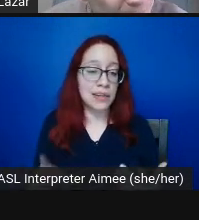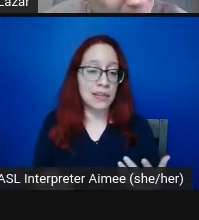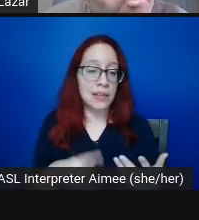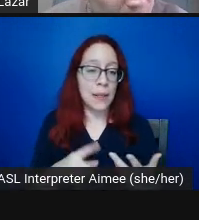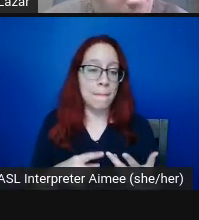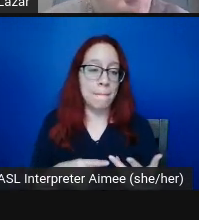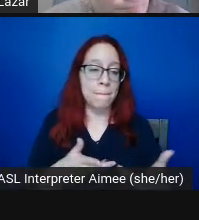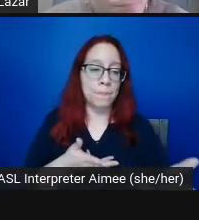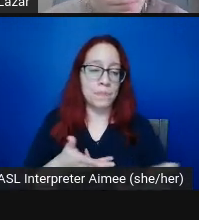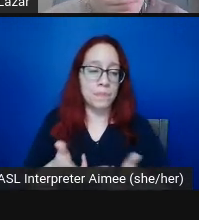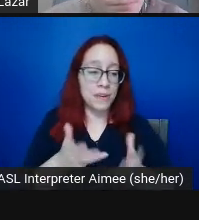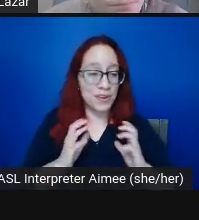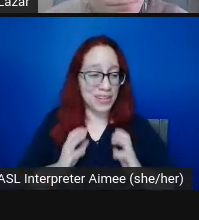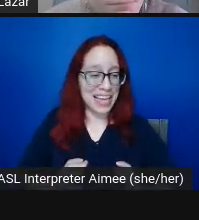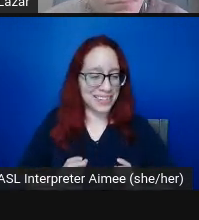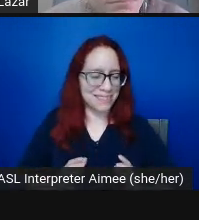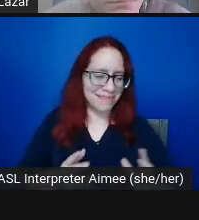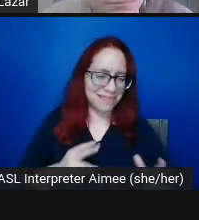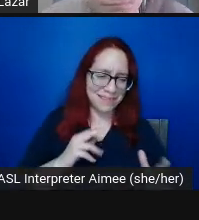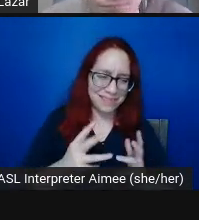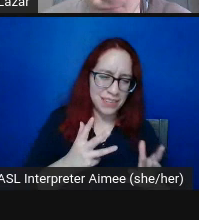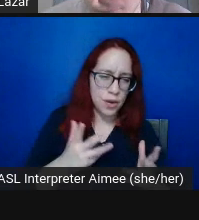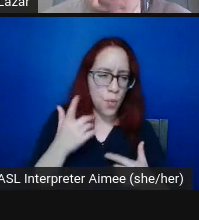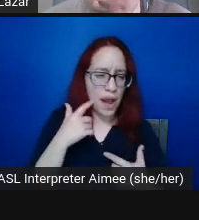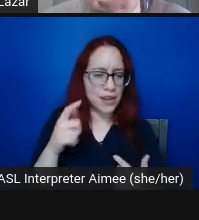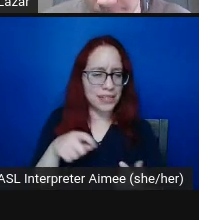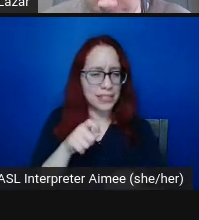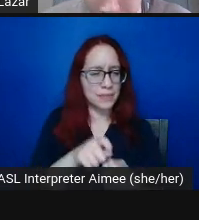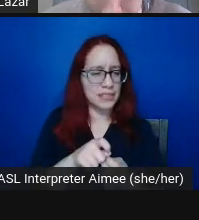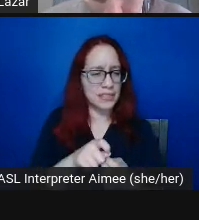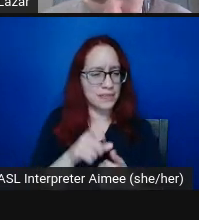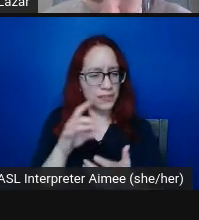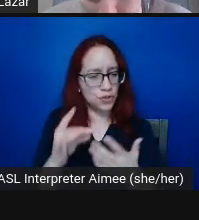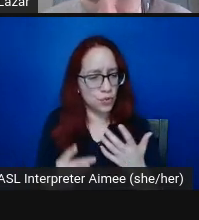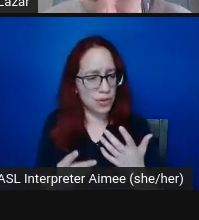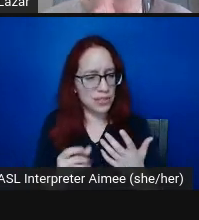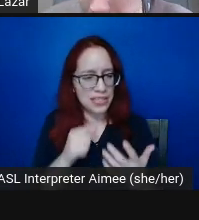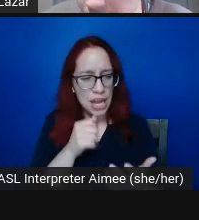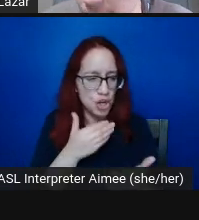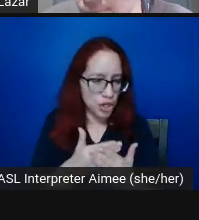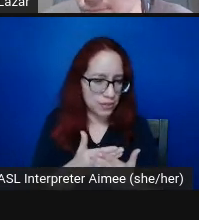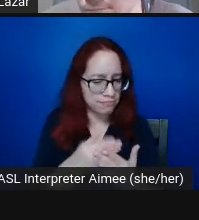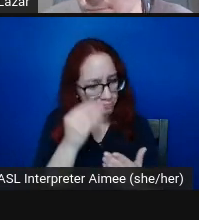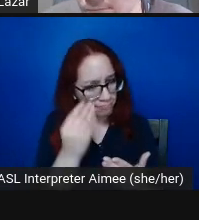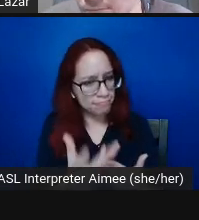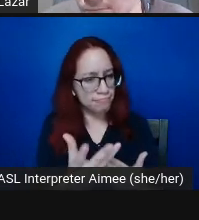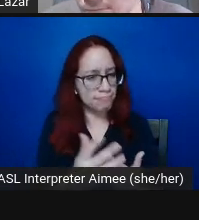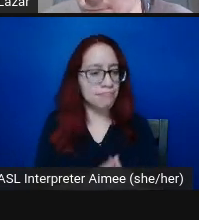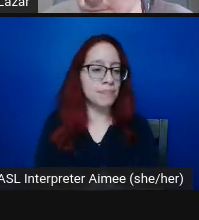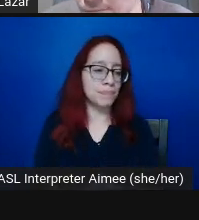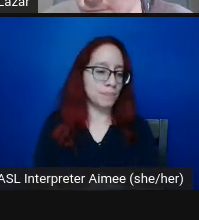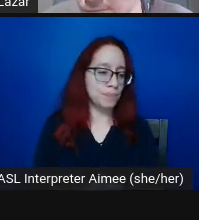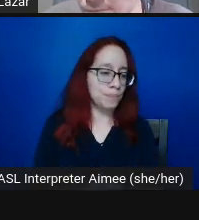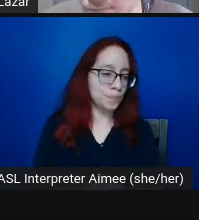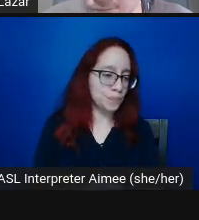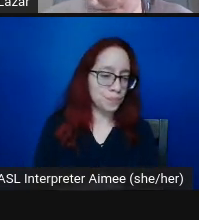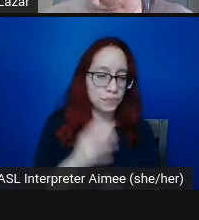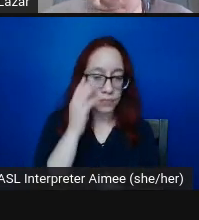Let them know why a specific design choice is not good.